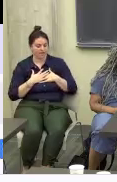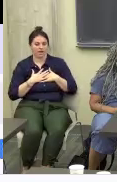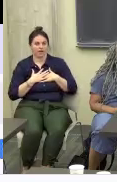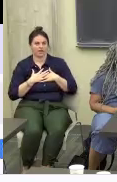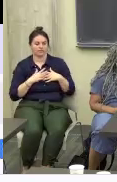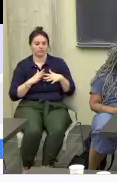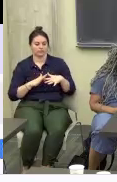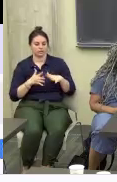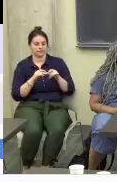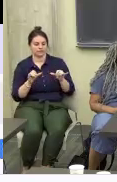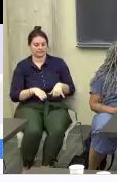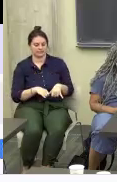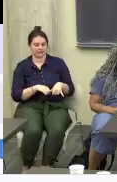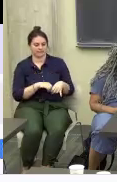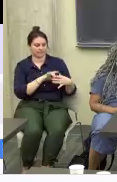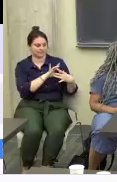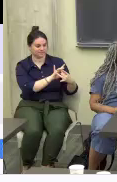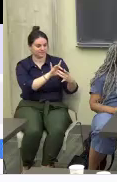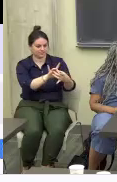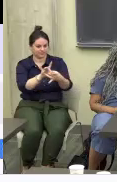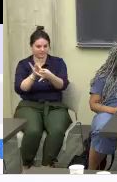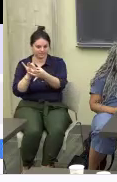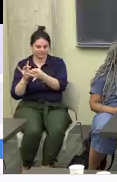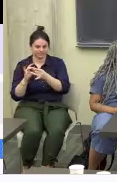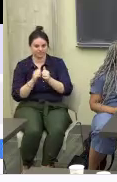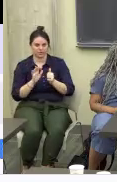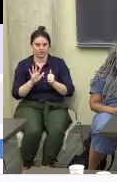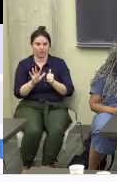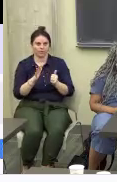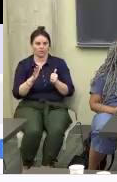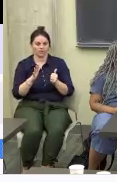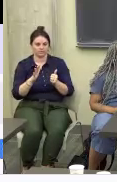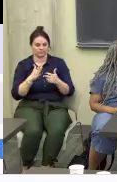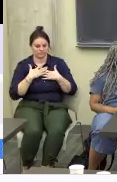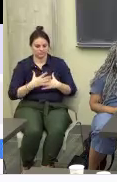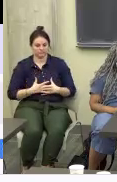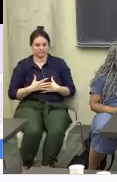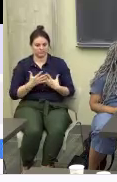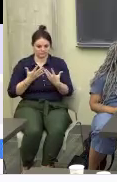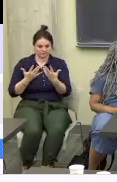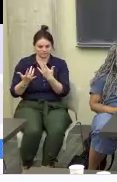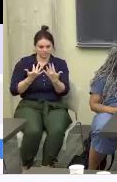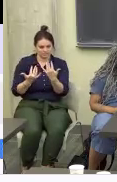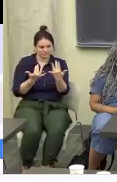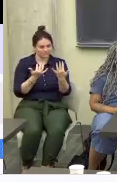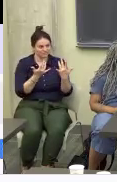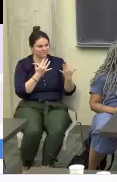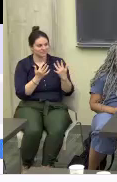with your nervous systems In places like this. And so despite all of the technology, I guess